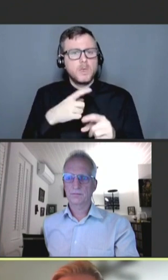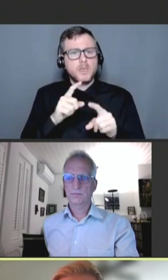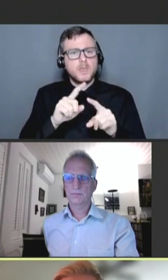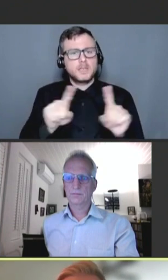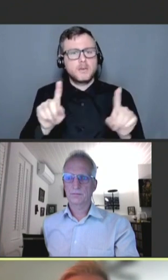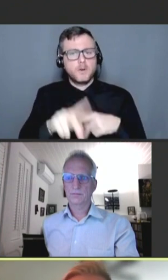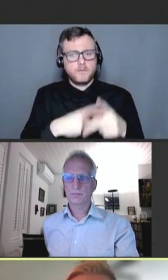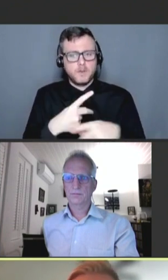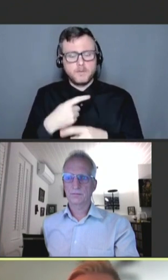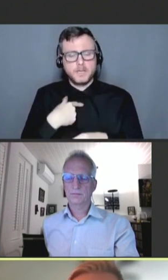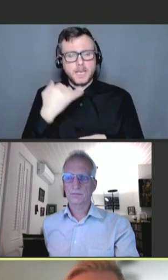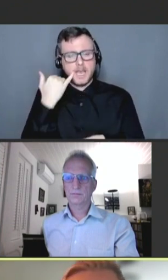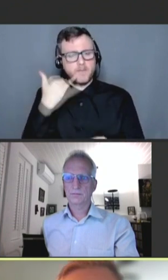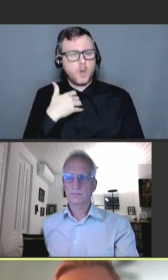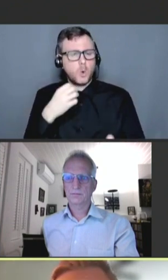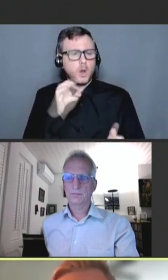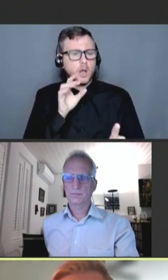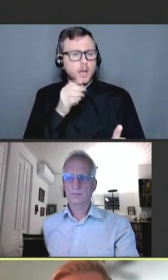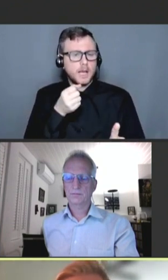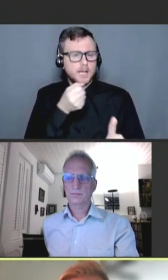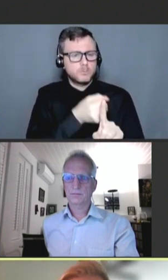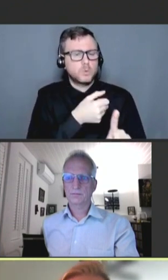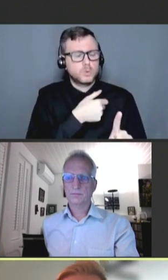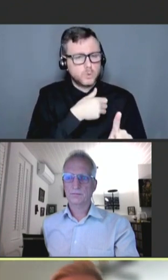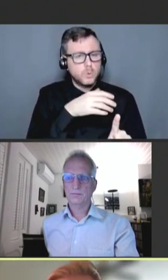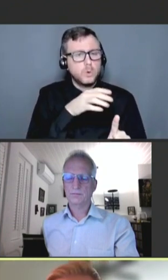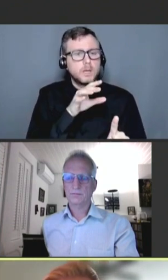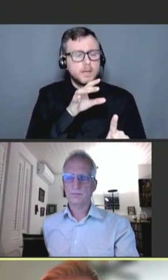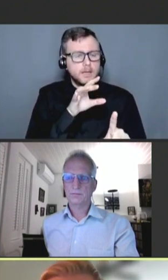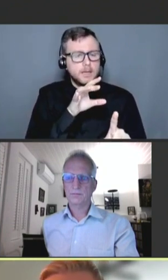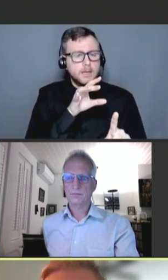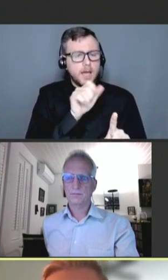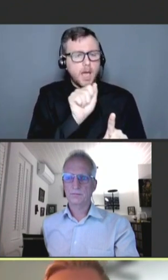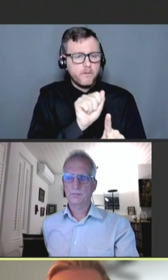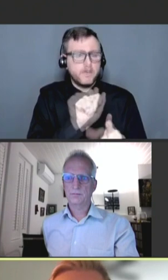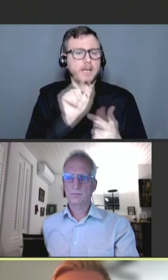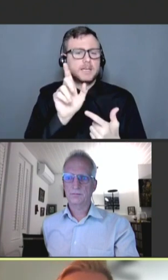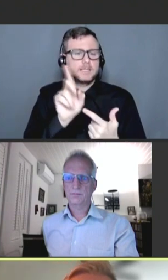Delta, or Omicron. And the available data suggests that infection with the Omicron